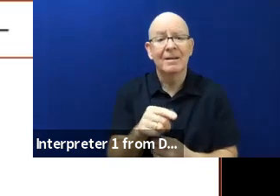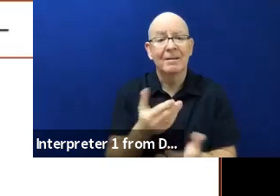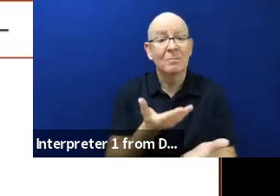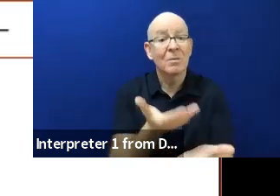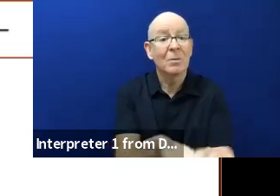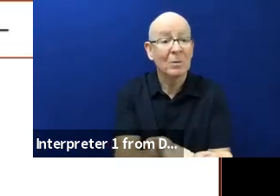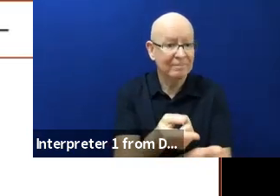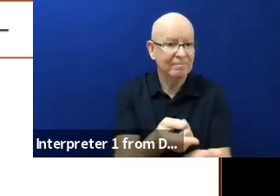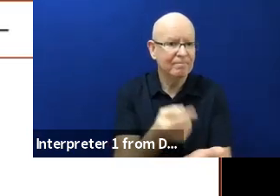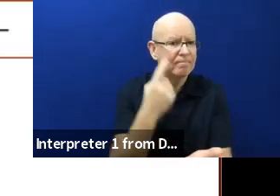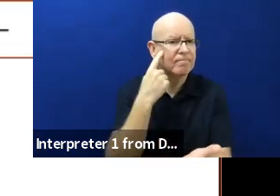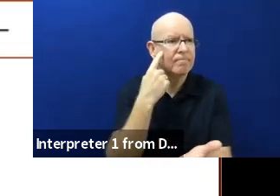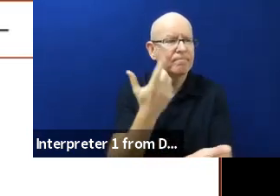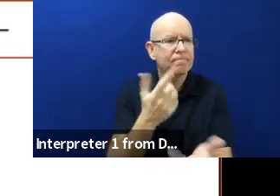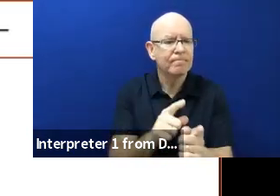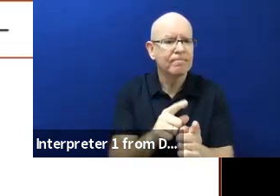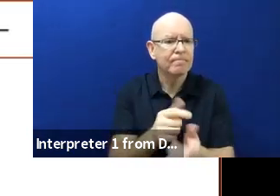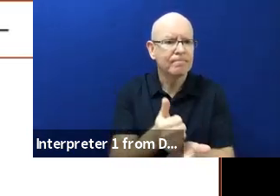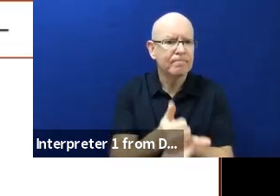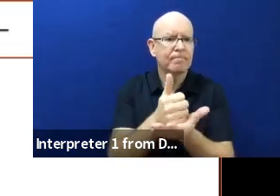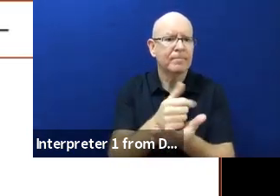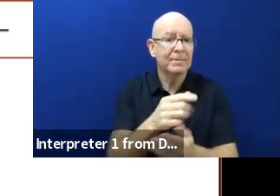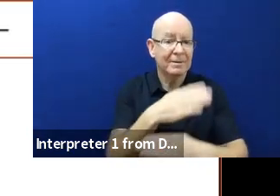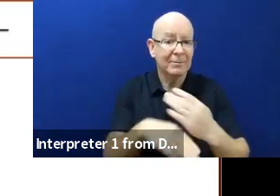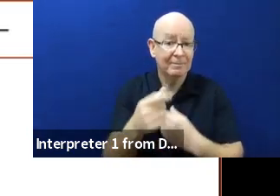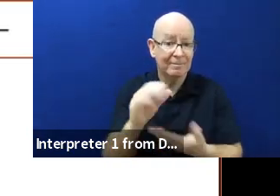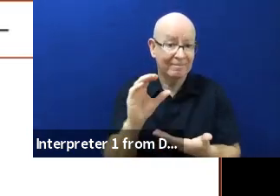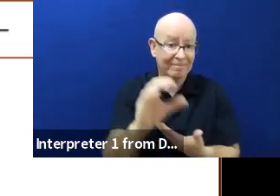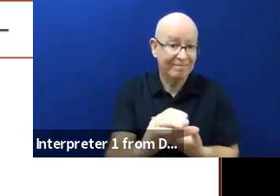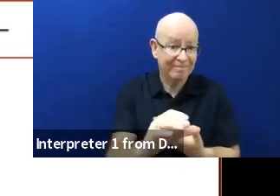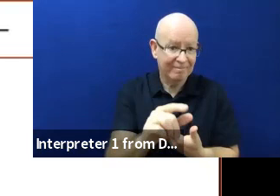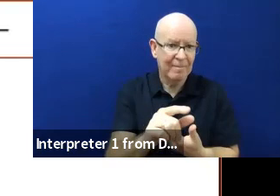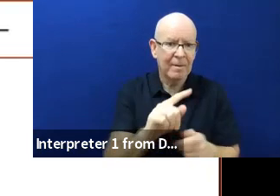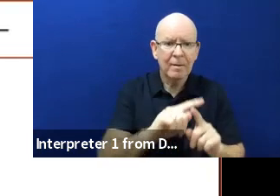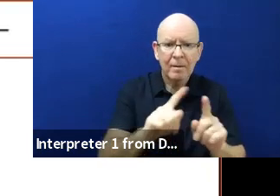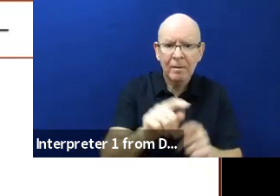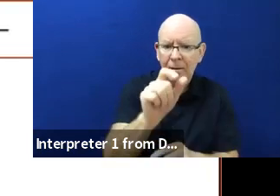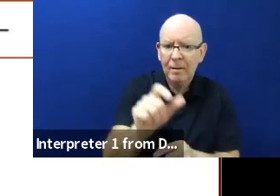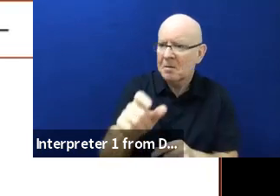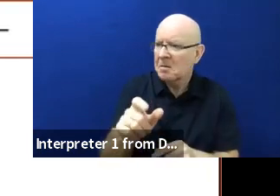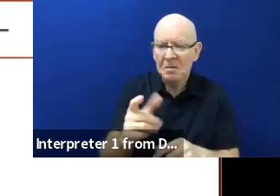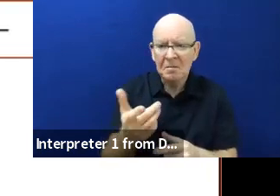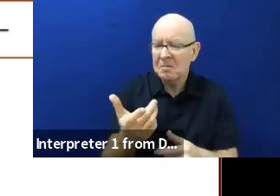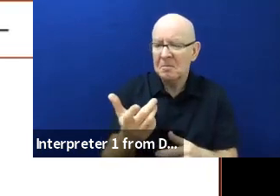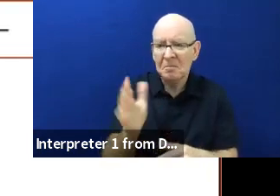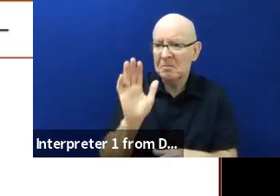because relied also on a transformation and reform of a disability assessment that